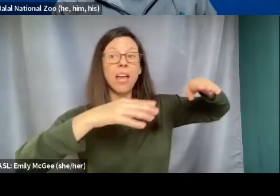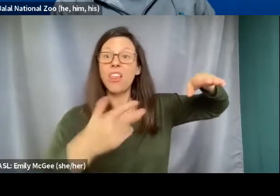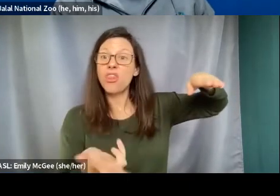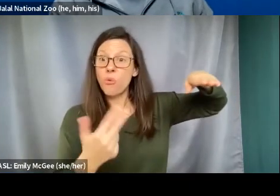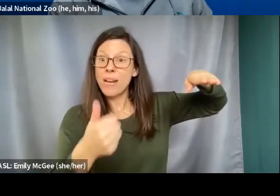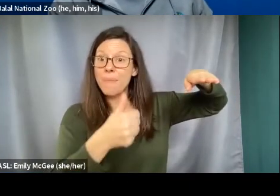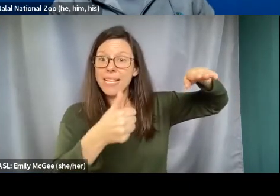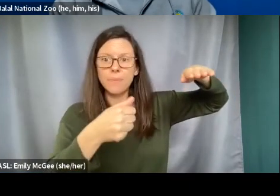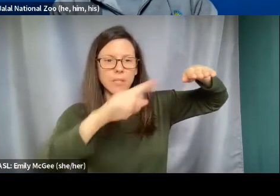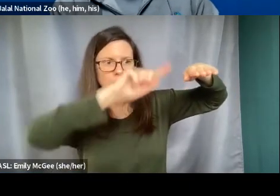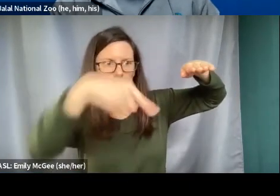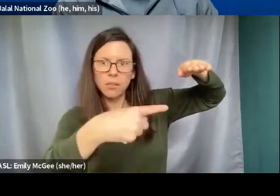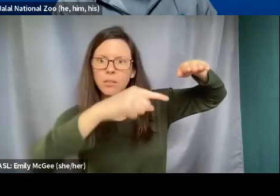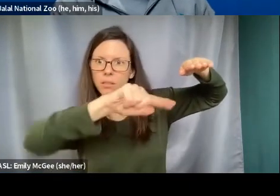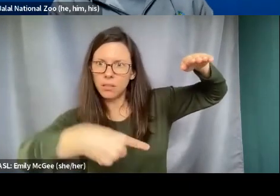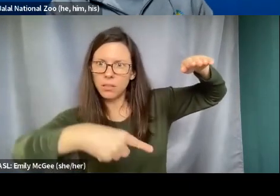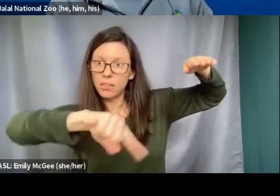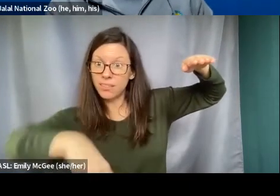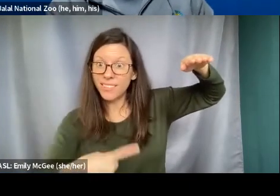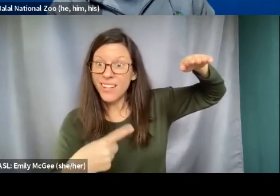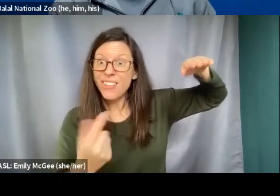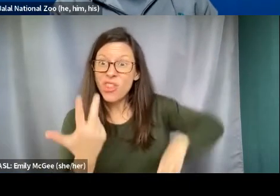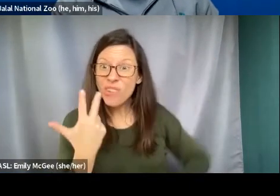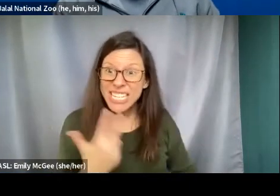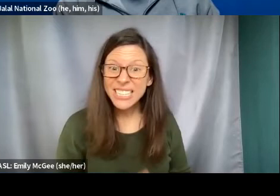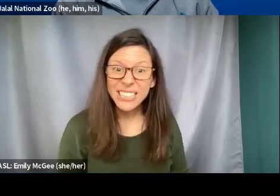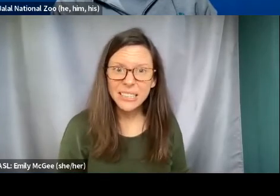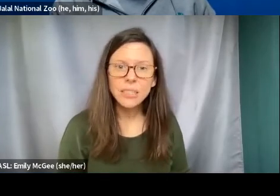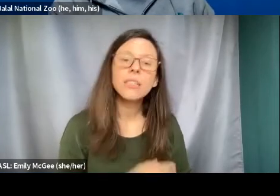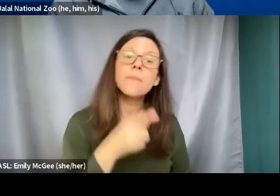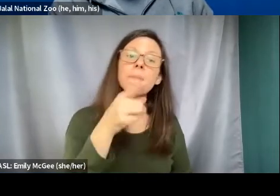This is part of, that's my wetsuit right there. Here's some of the filtration system on the first floor.